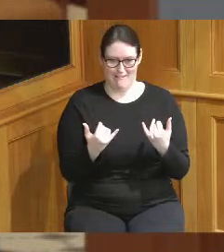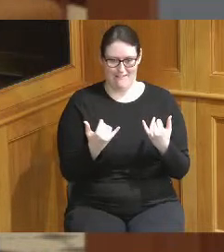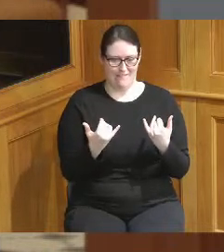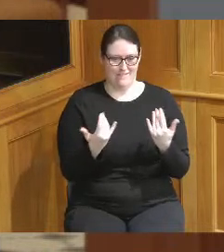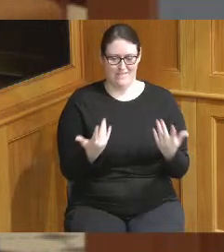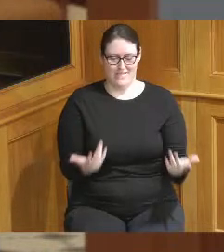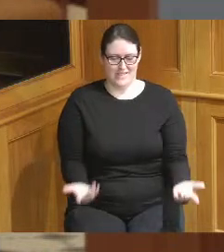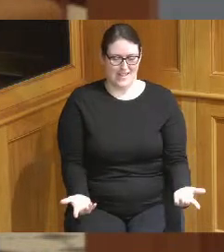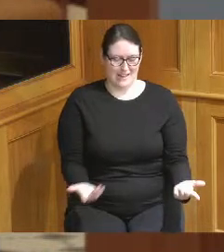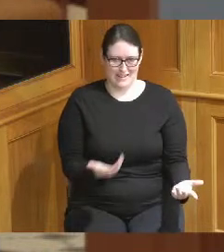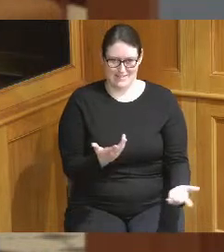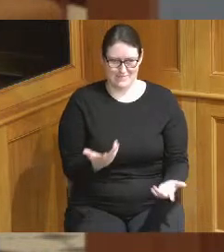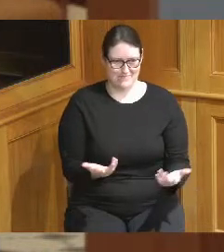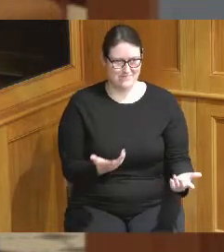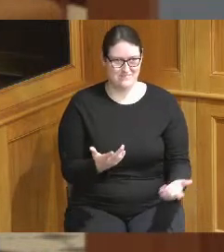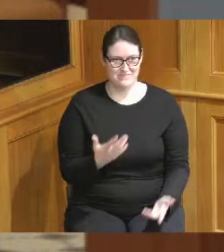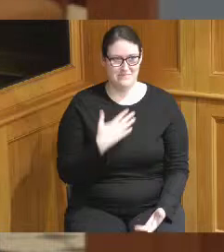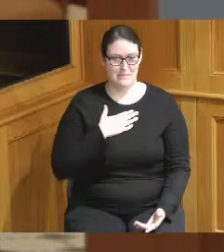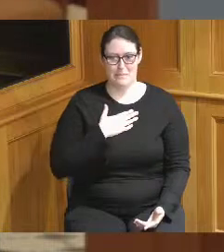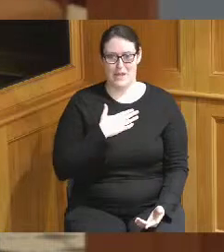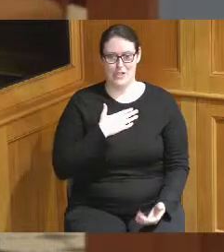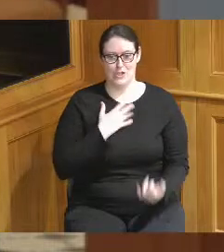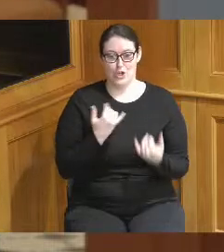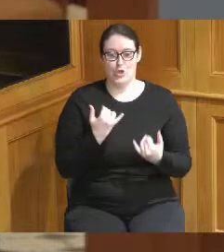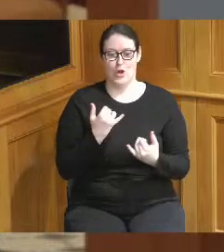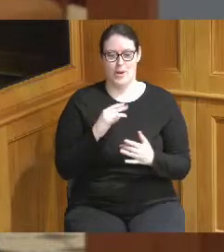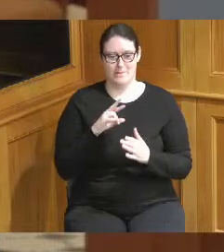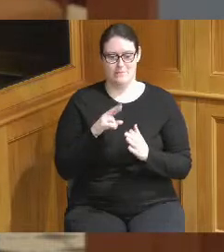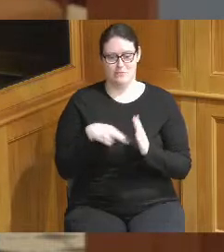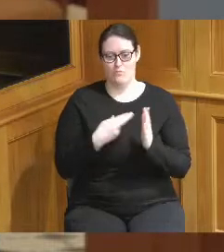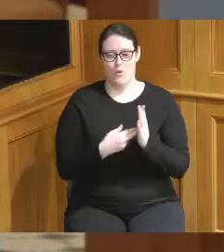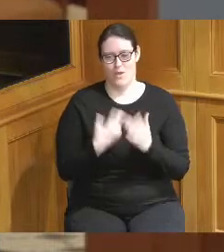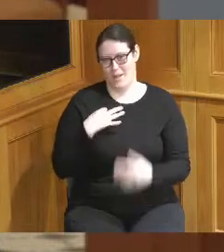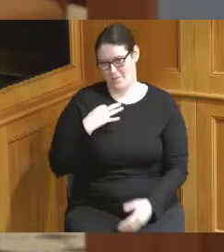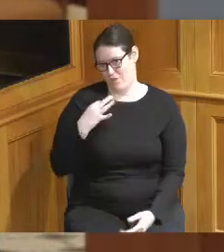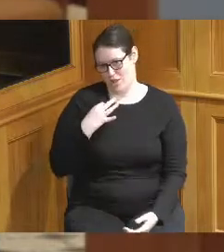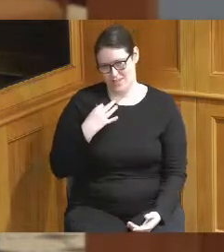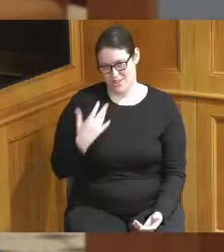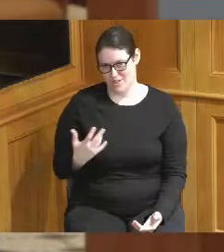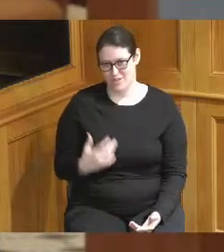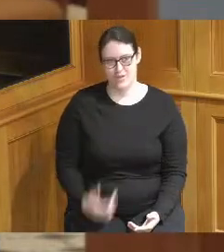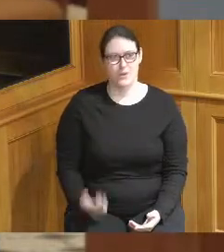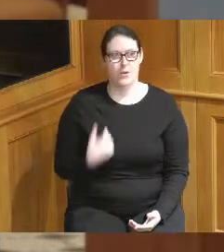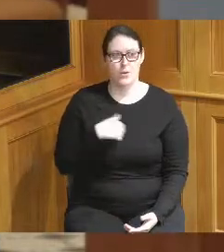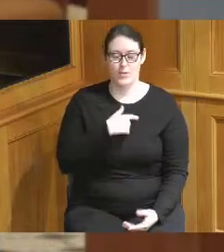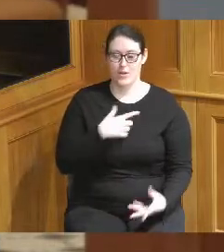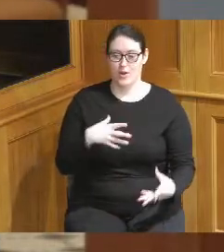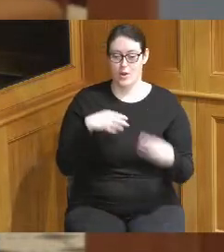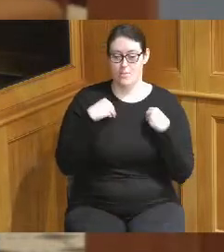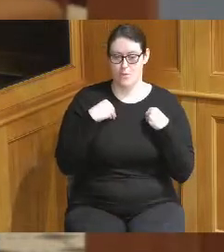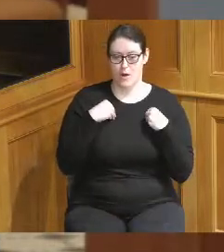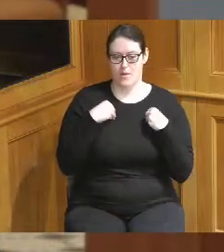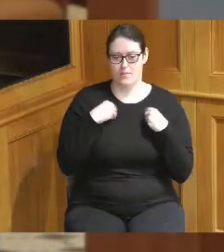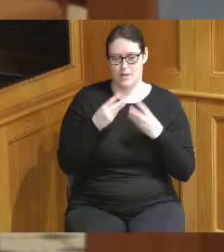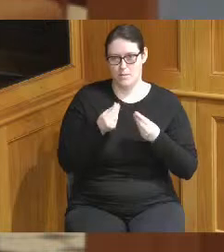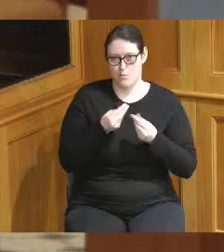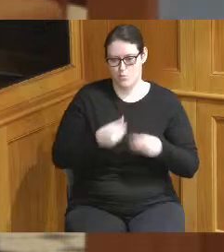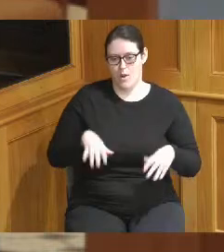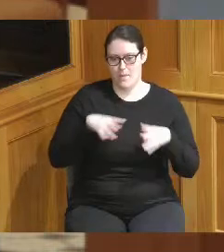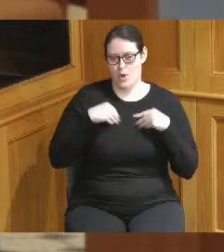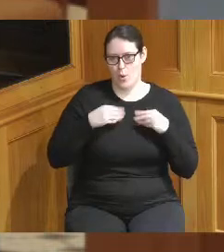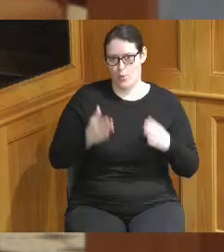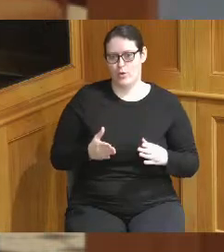Job and Family Services with Justice Works for $200,000 item 24 is an agreement for mentoring